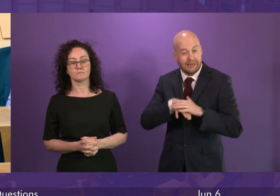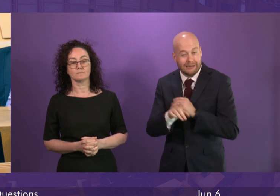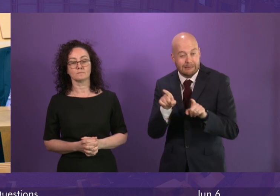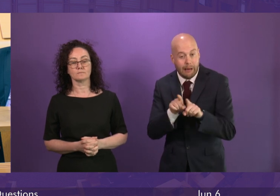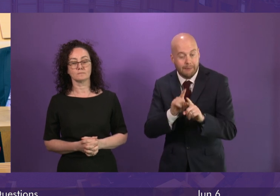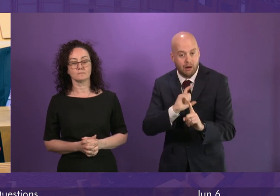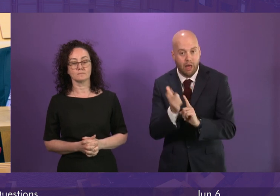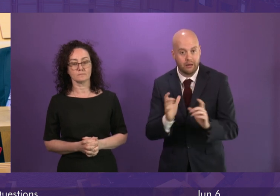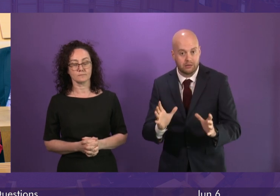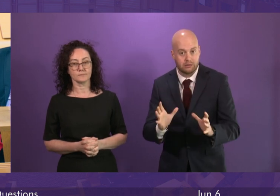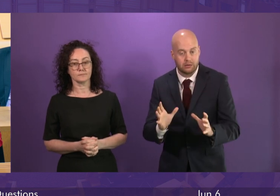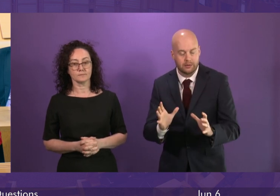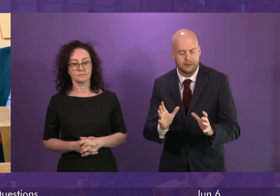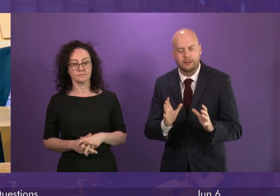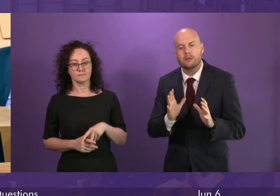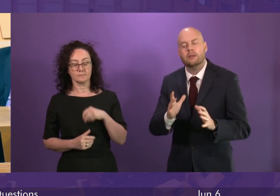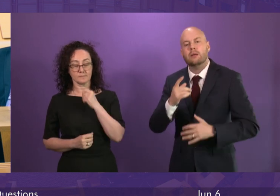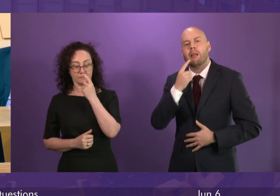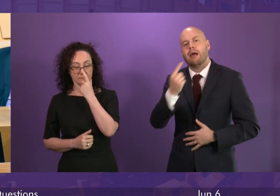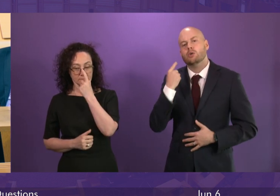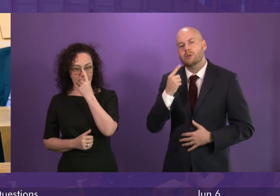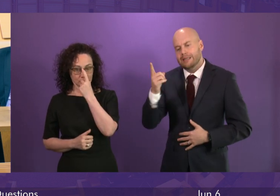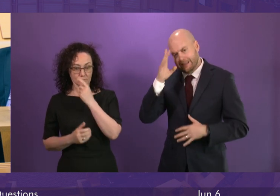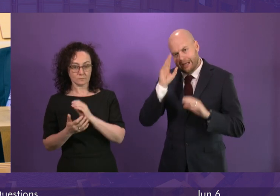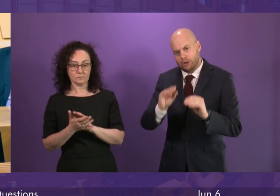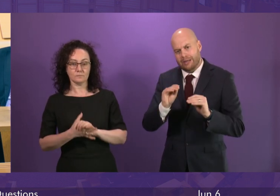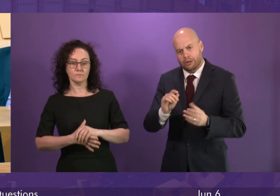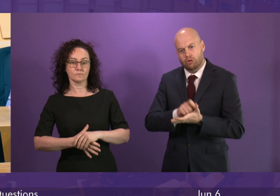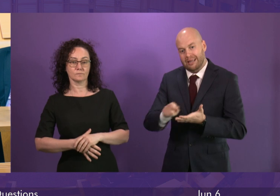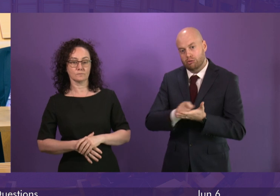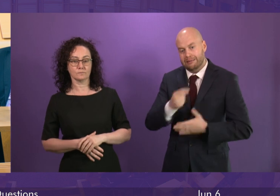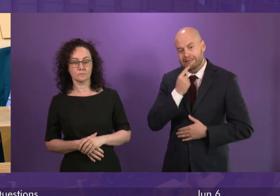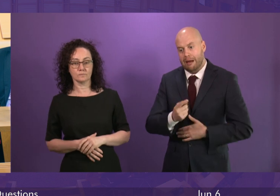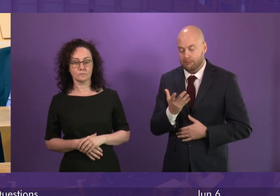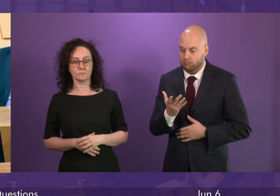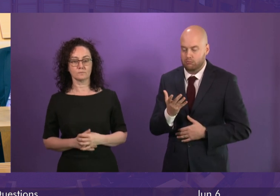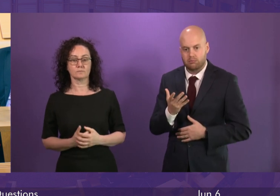he had “never heard anybody argue that, educationally, there is something wrong with